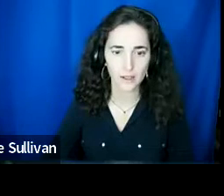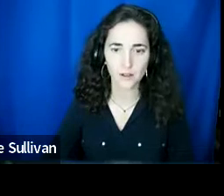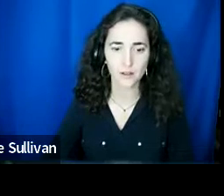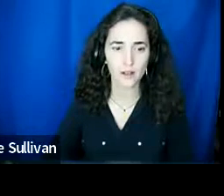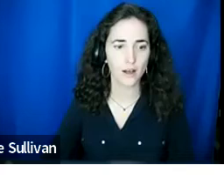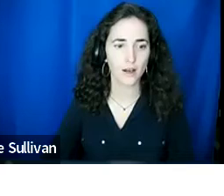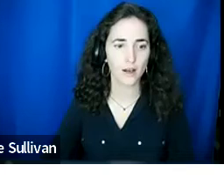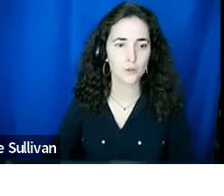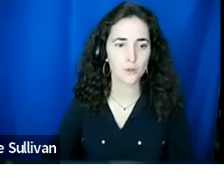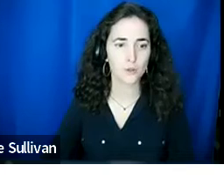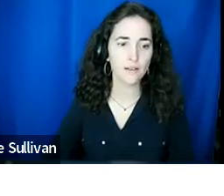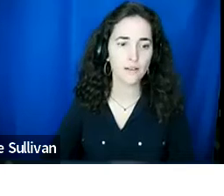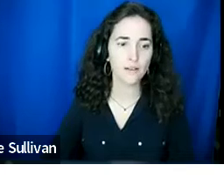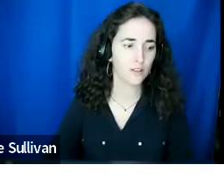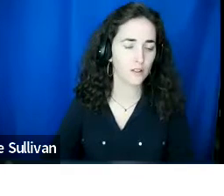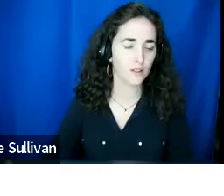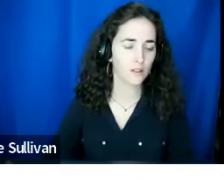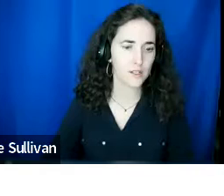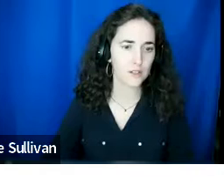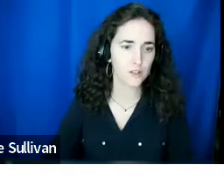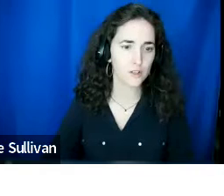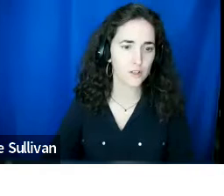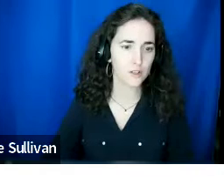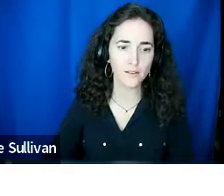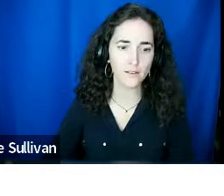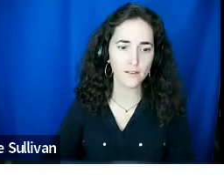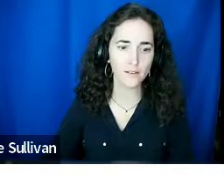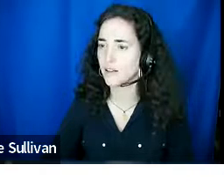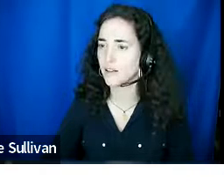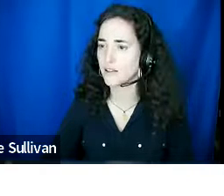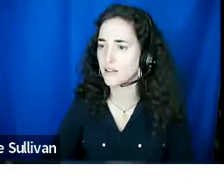Say the Powerpoint again right here. so on the left, Louisiana school for the Deaf